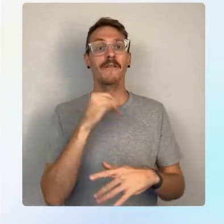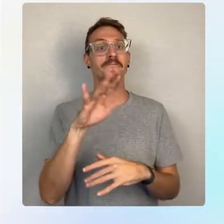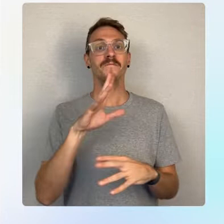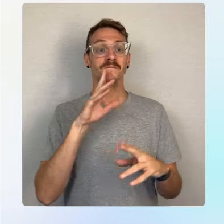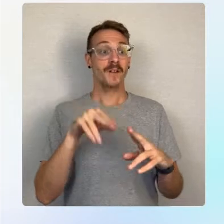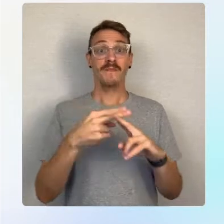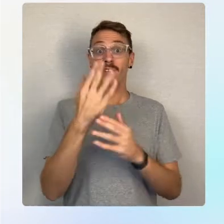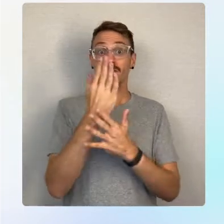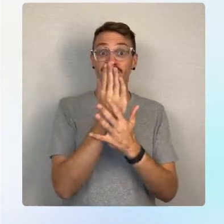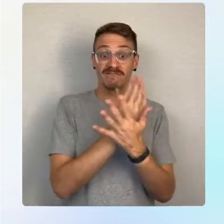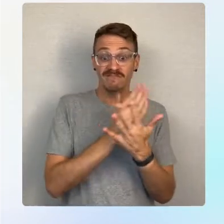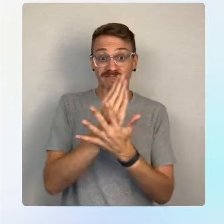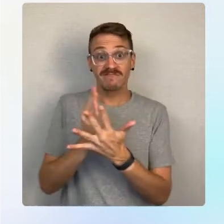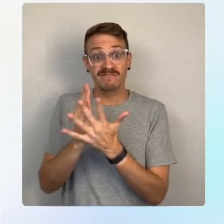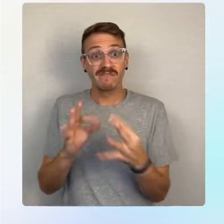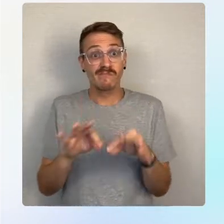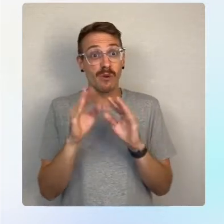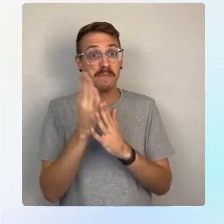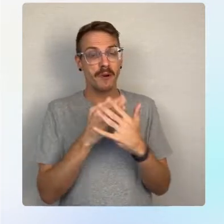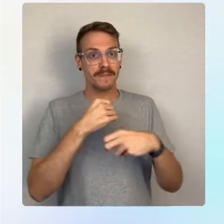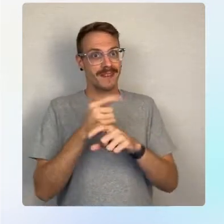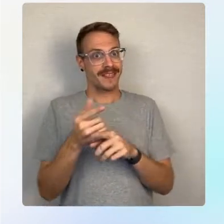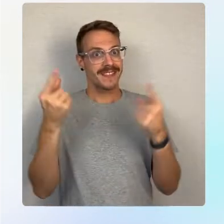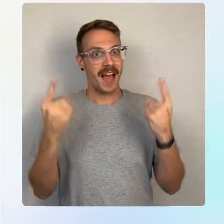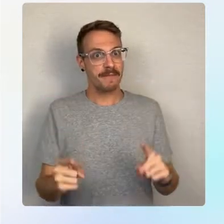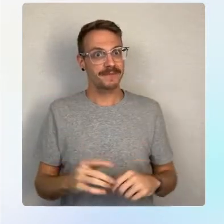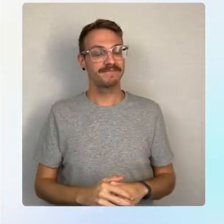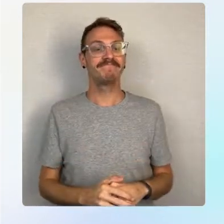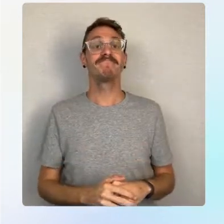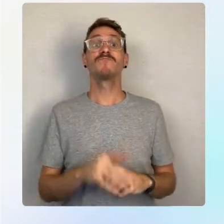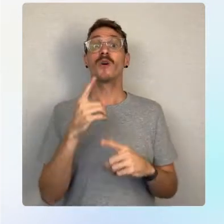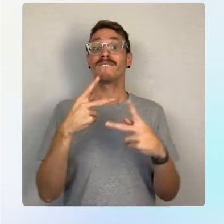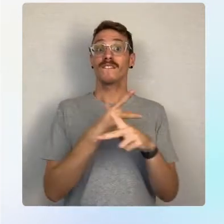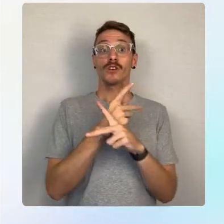that make this possible today. Reconciling hand and head positions